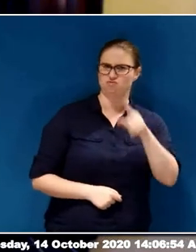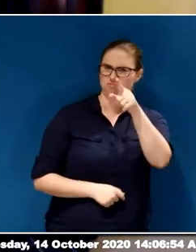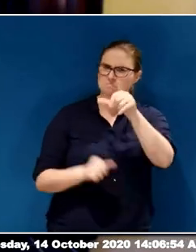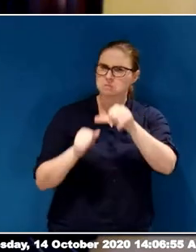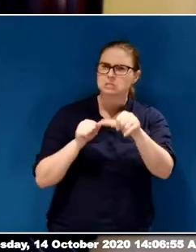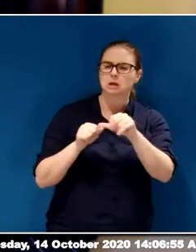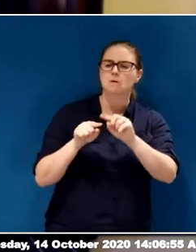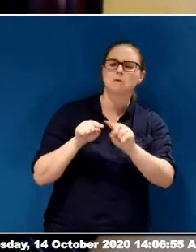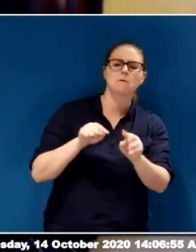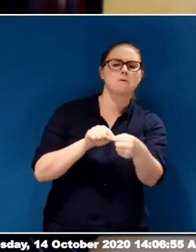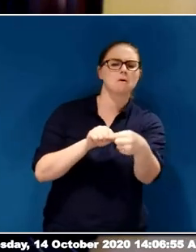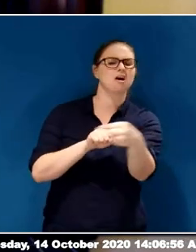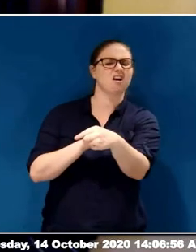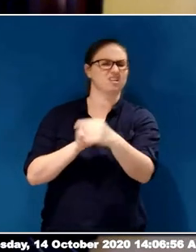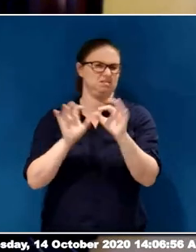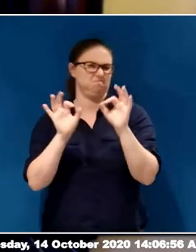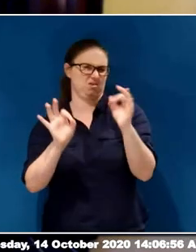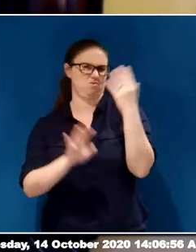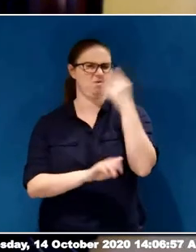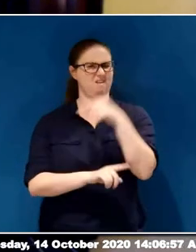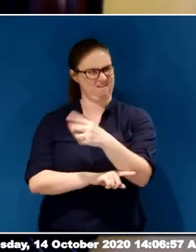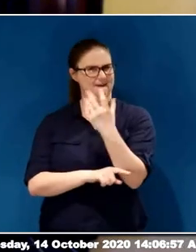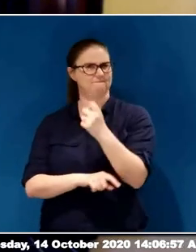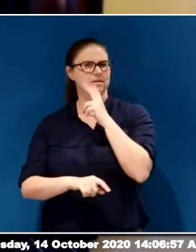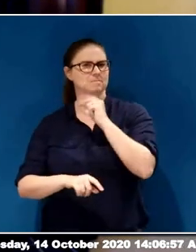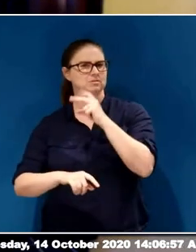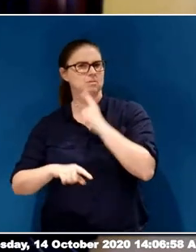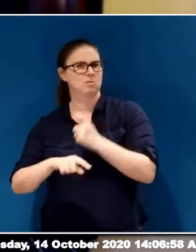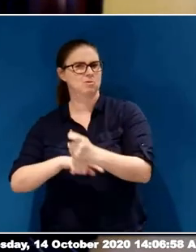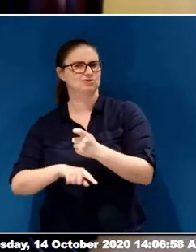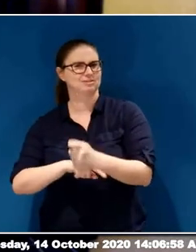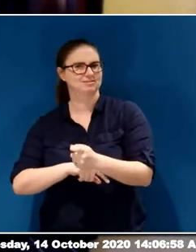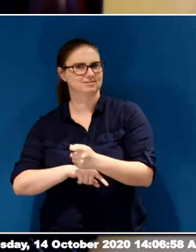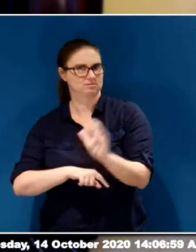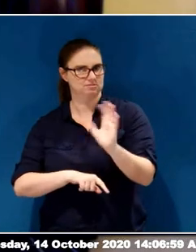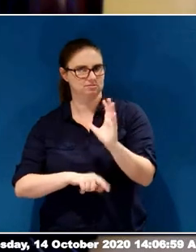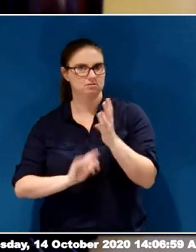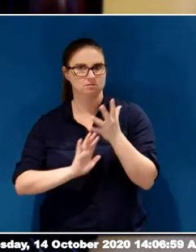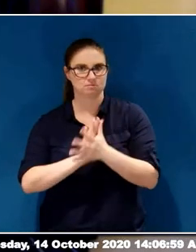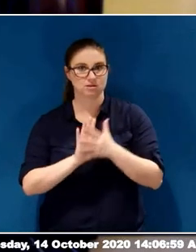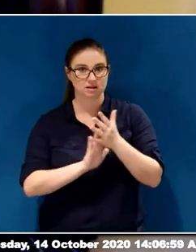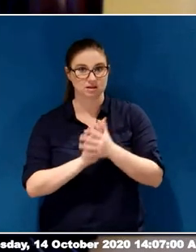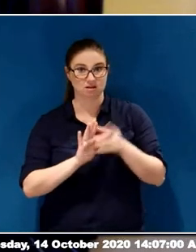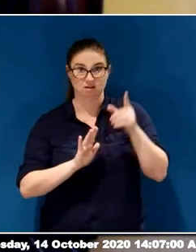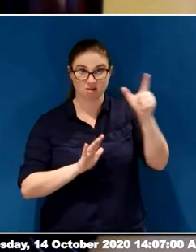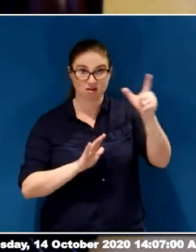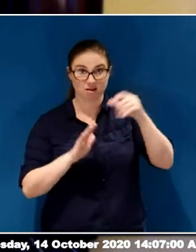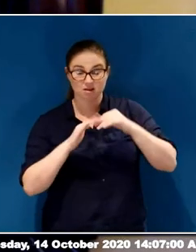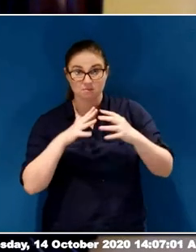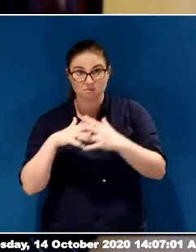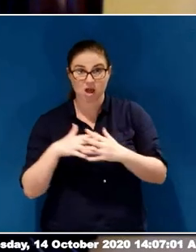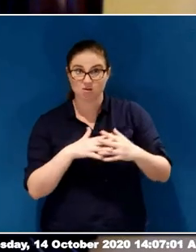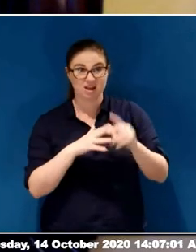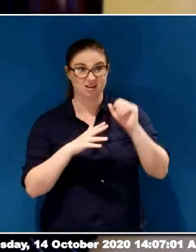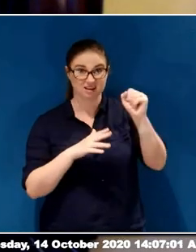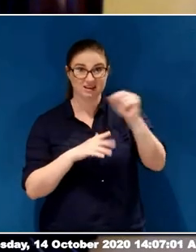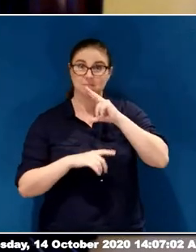the week", at these schools, they were in every school every day of the week. It was simply a systemic